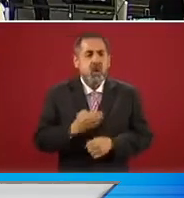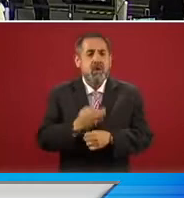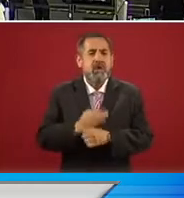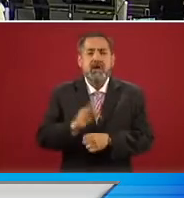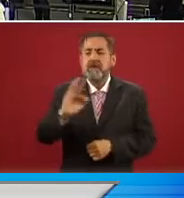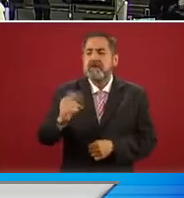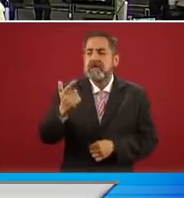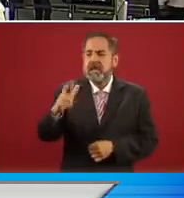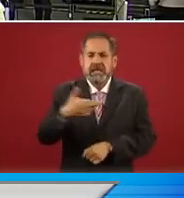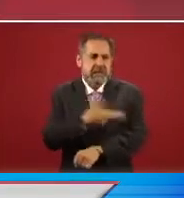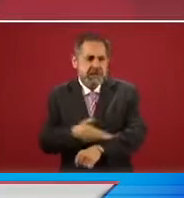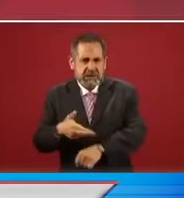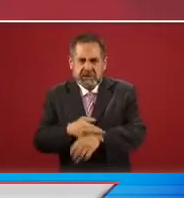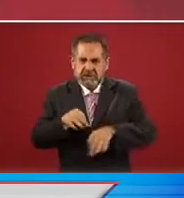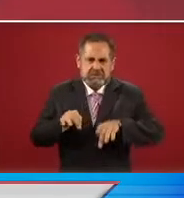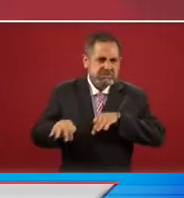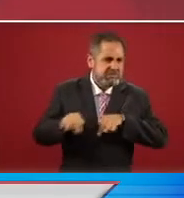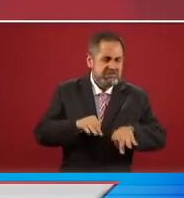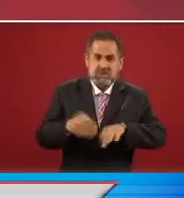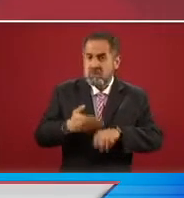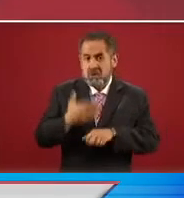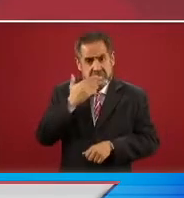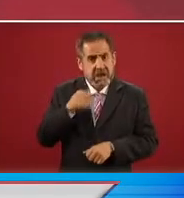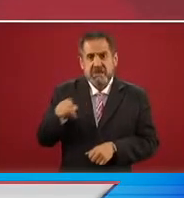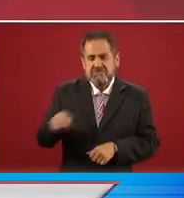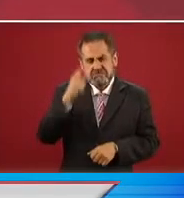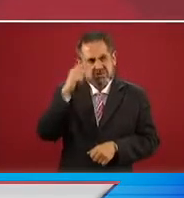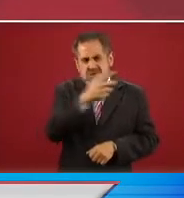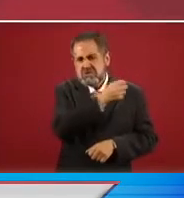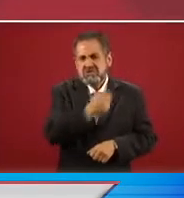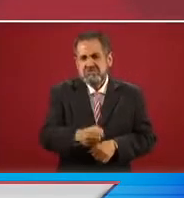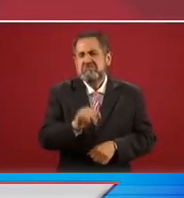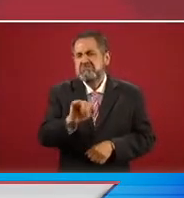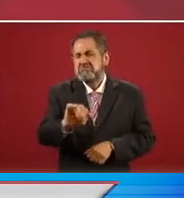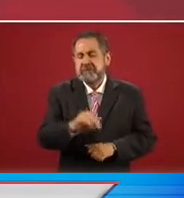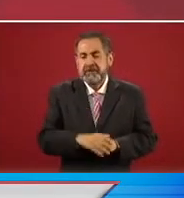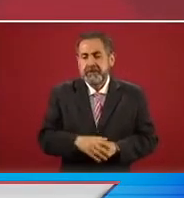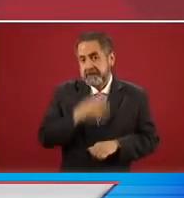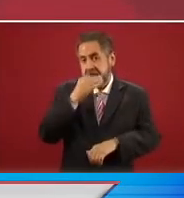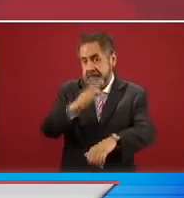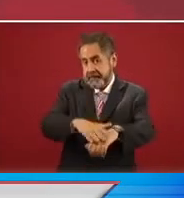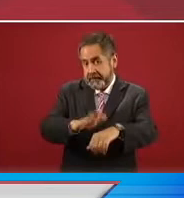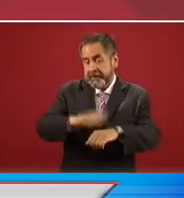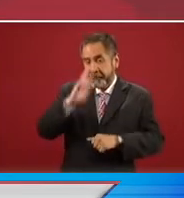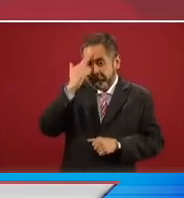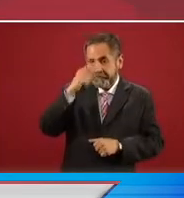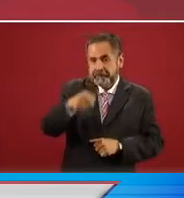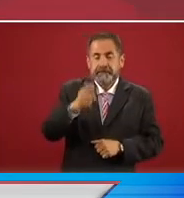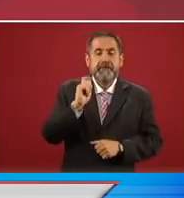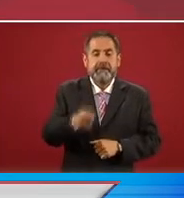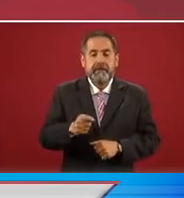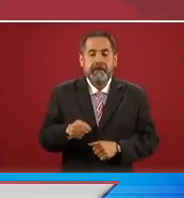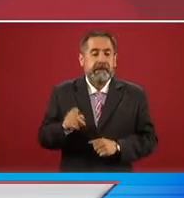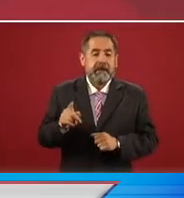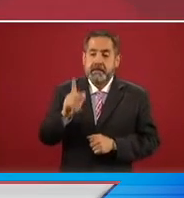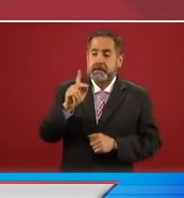for this opinion is that it considers that it is not necessary that modifications be made to reduce or change the causal types of these crimes